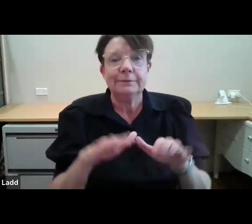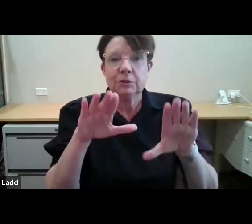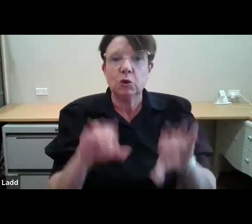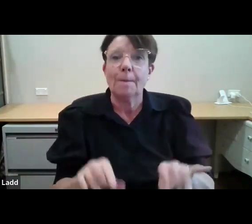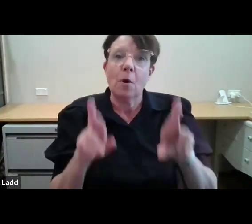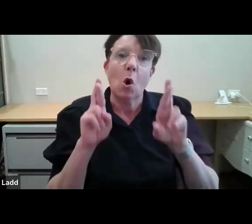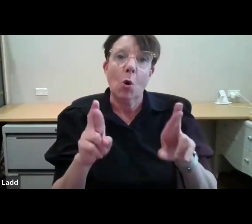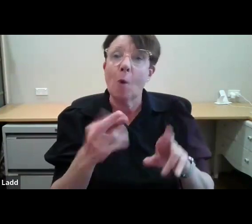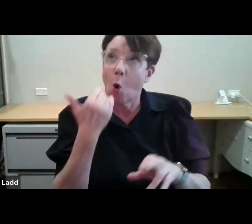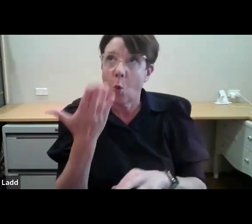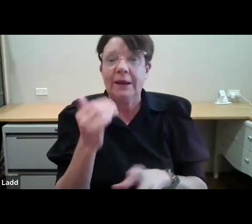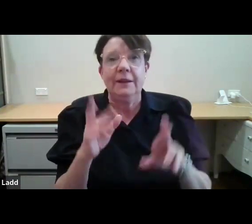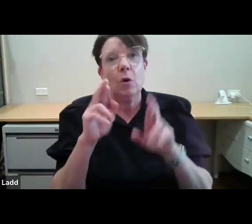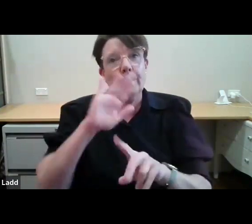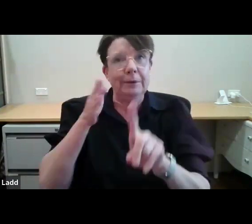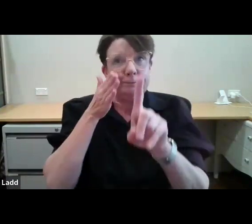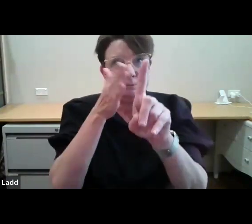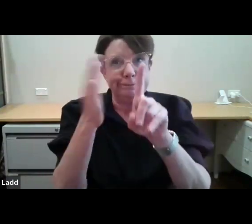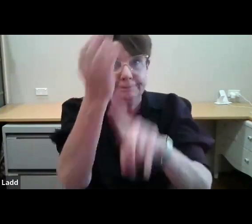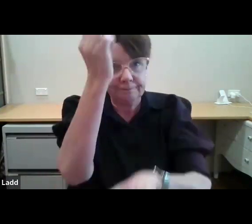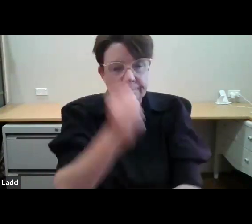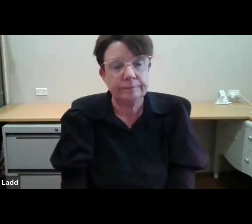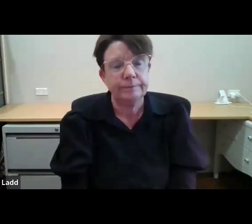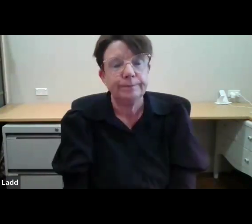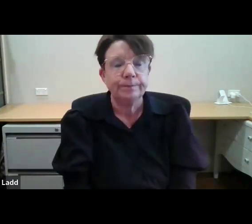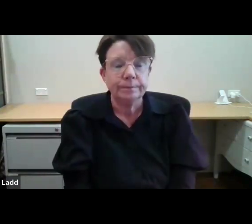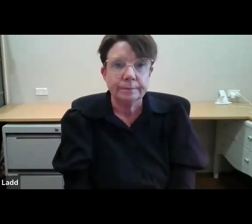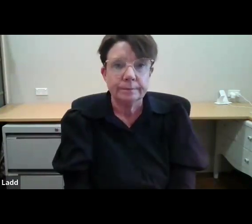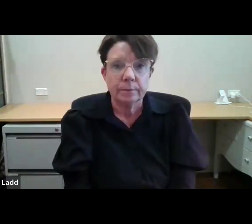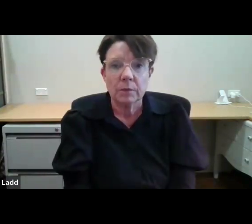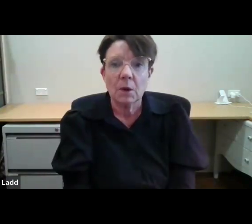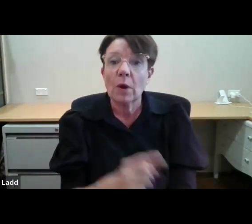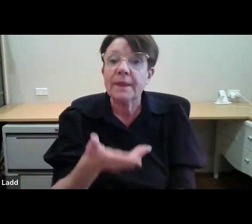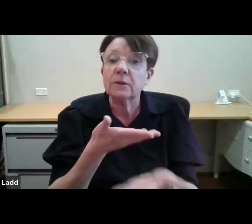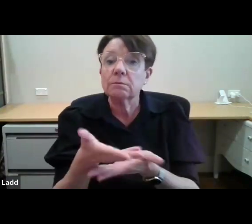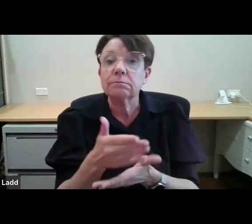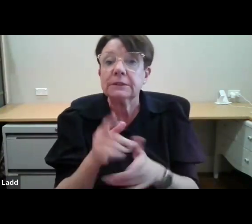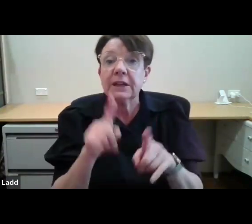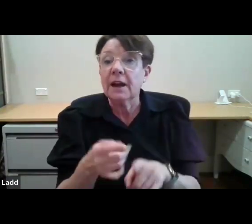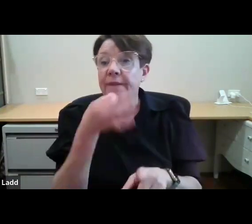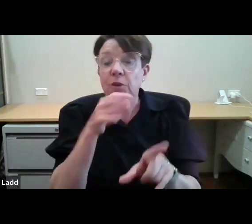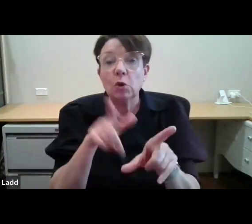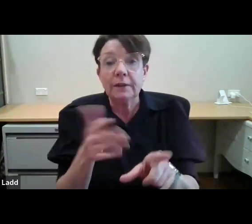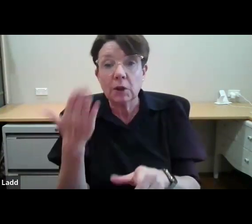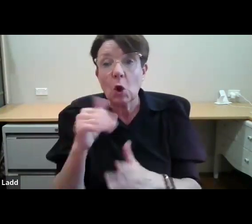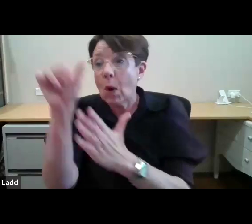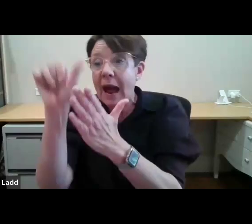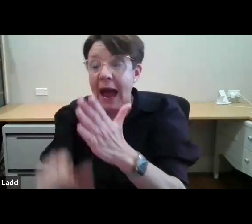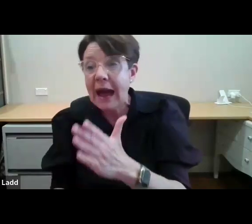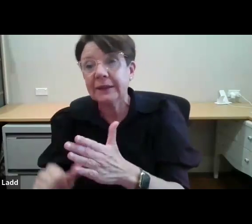position of arts-based organisations or boards was no different to that of boards more generally. As artists and art organisations, we often